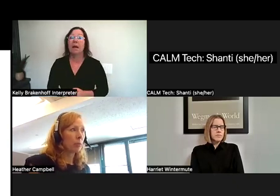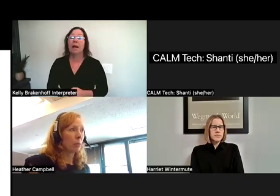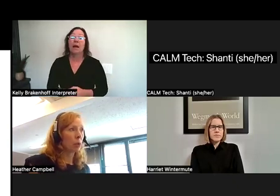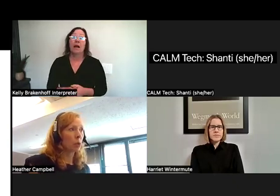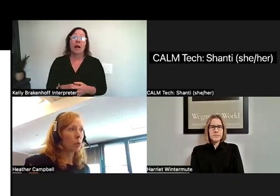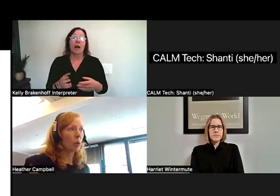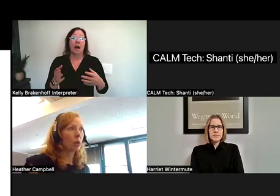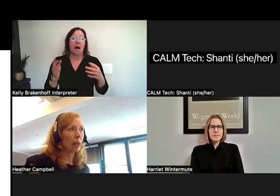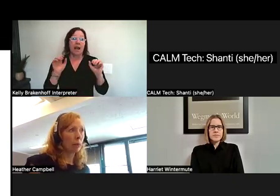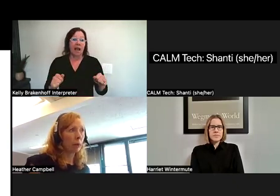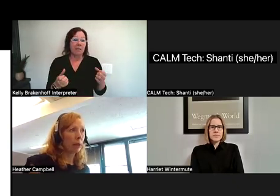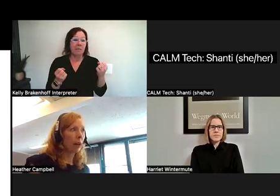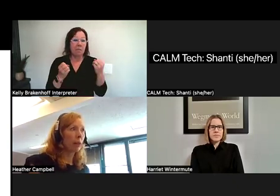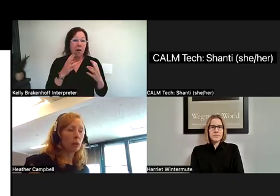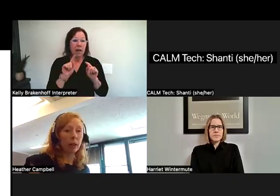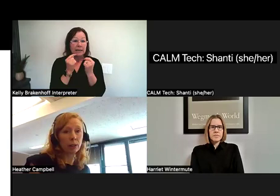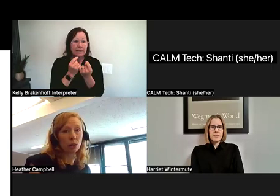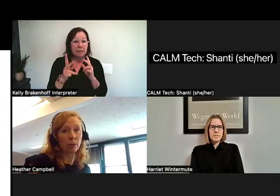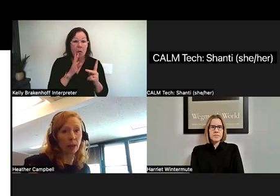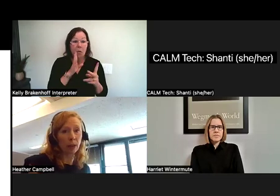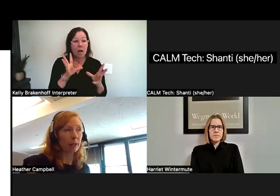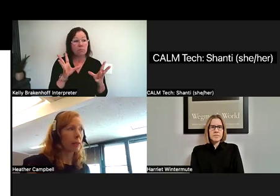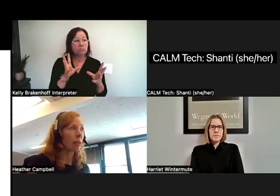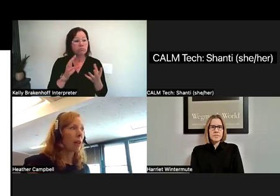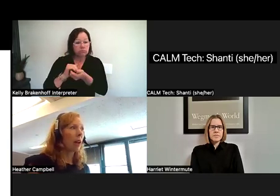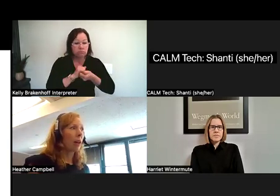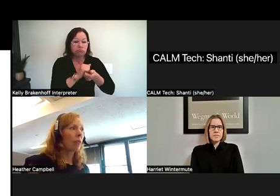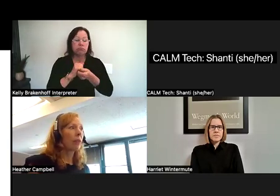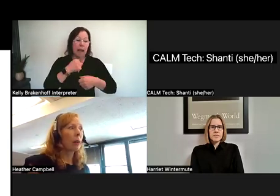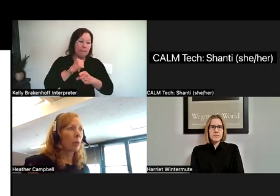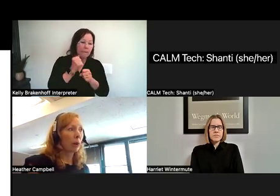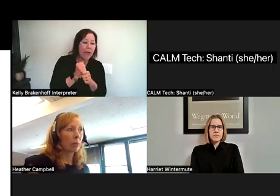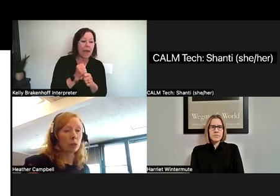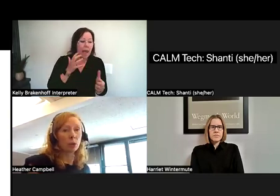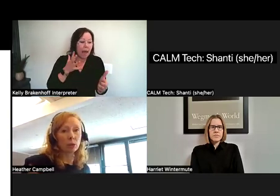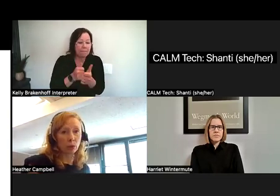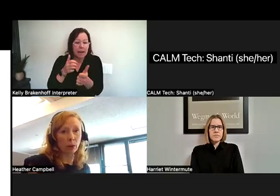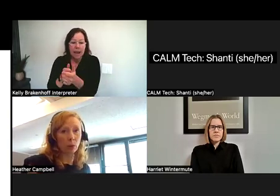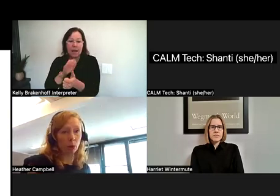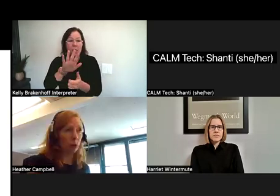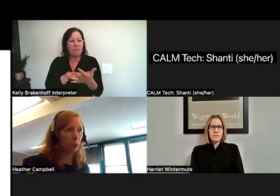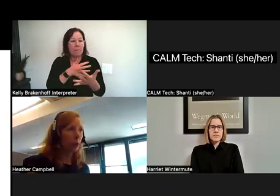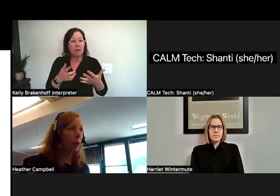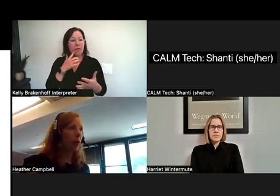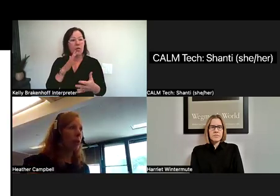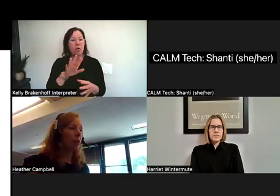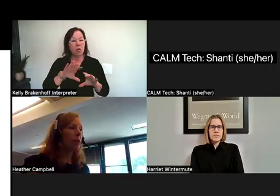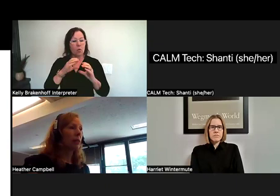members are collaborating on the maintenance of a priority matrix for their work group. This